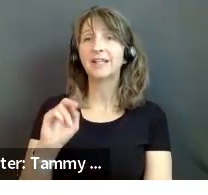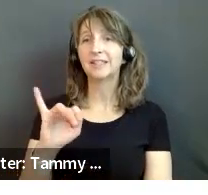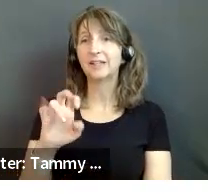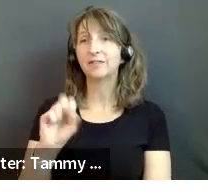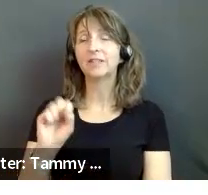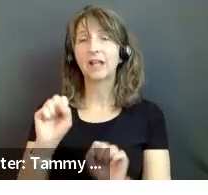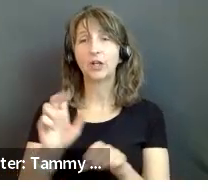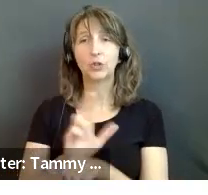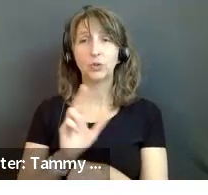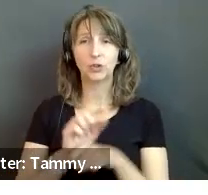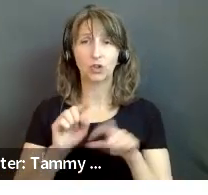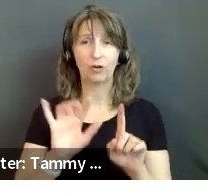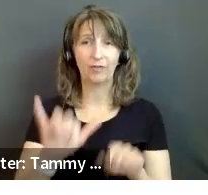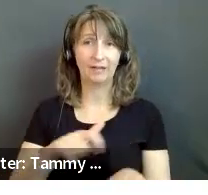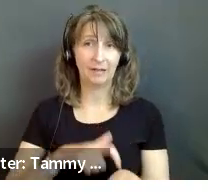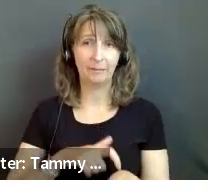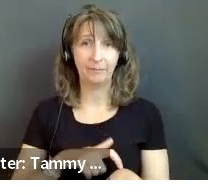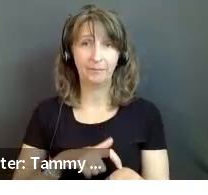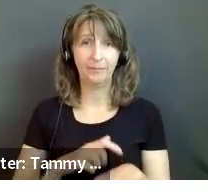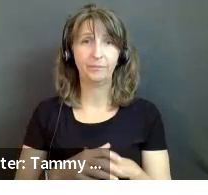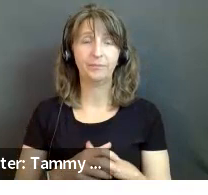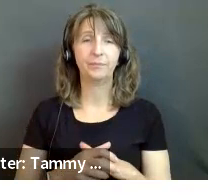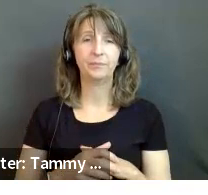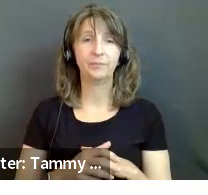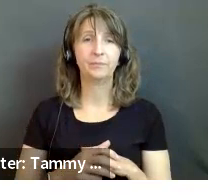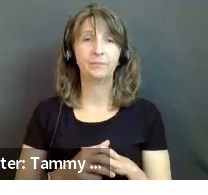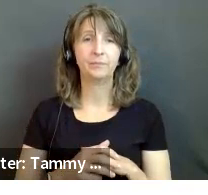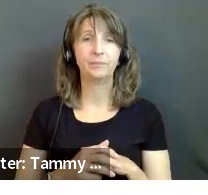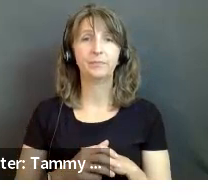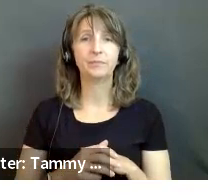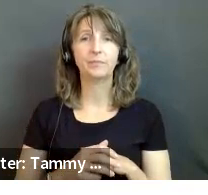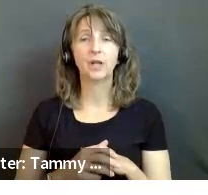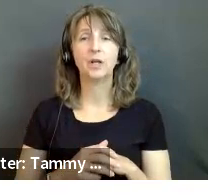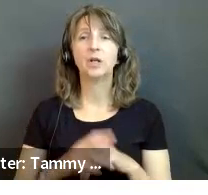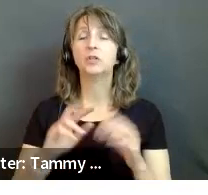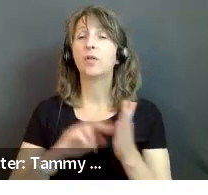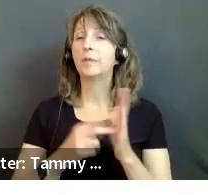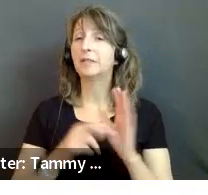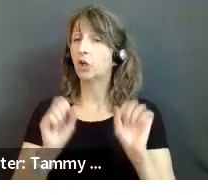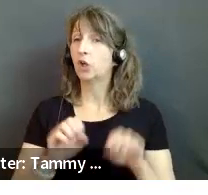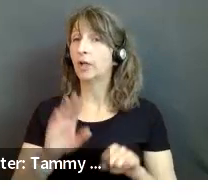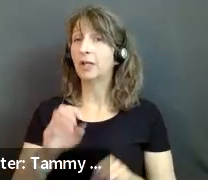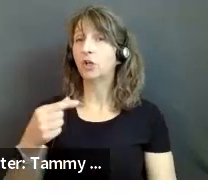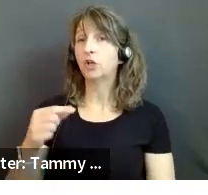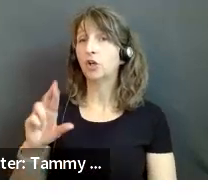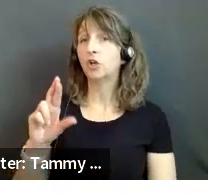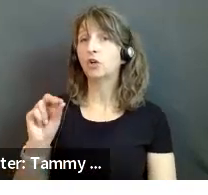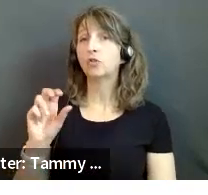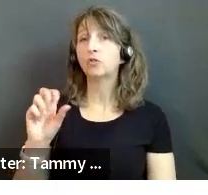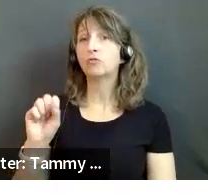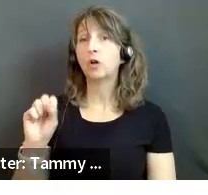You know, gross earnings are all counted. So it could be gross earnings if you're a W 2 employee or if you're self employed or an independent contractor.